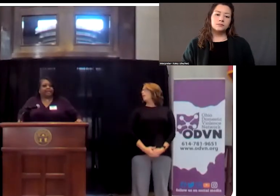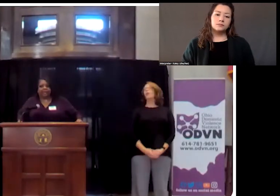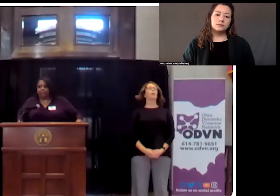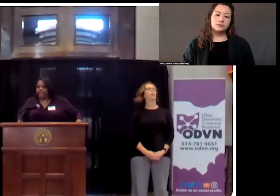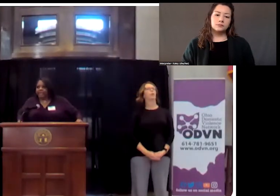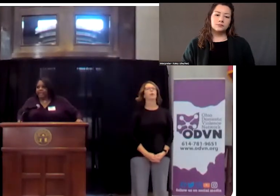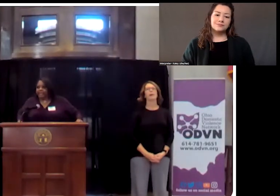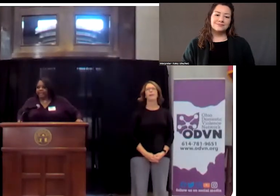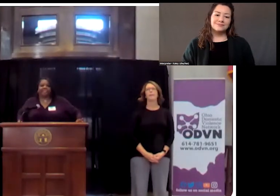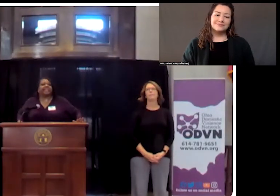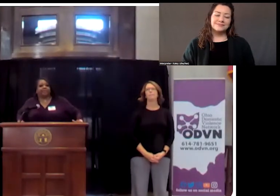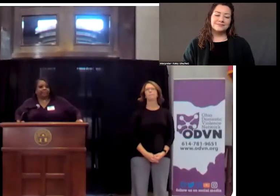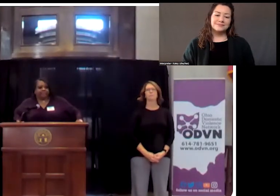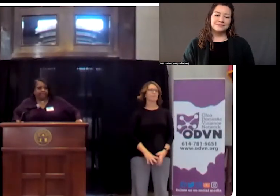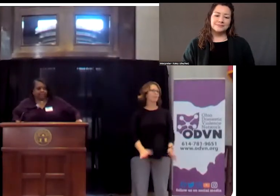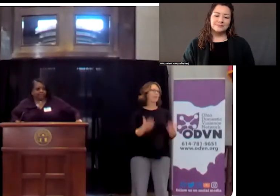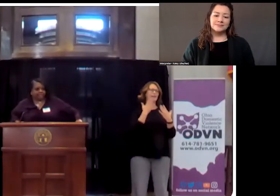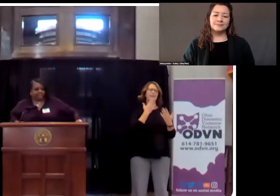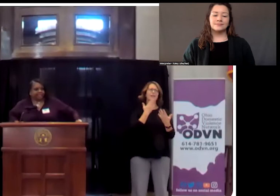And we thank you for being here with us today.